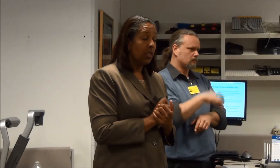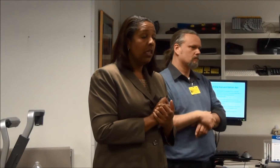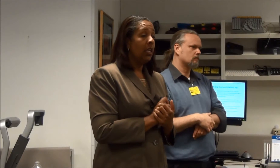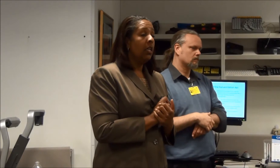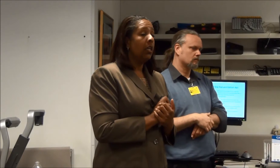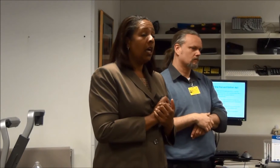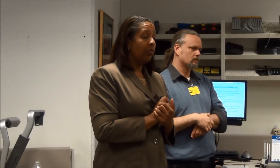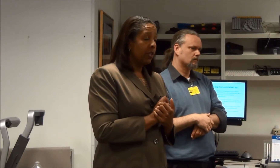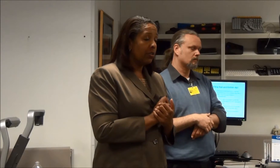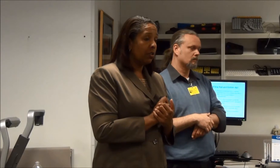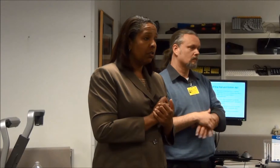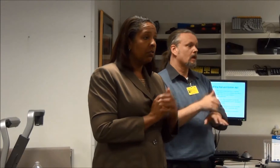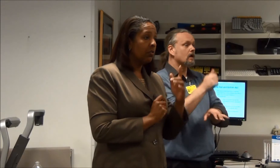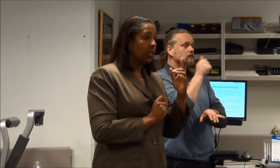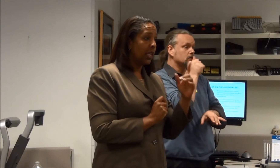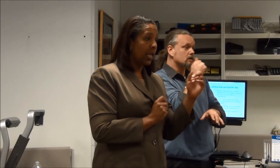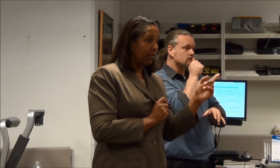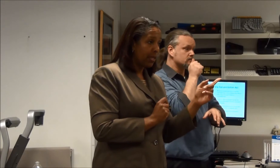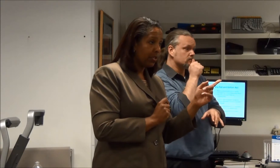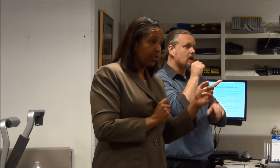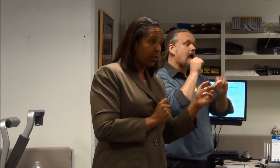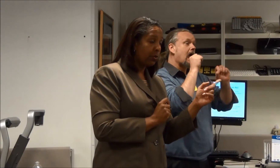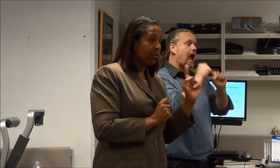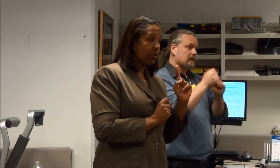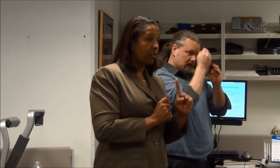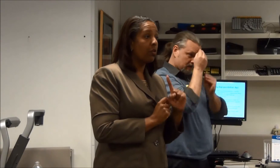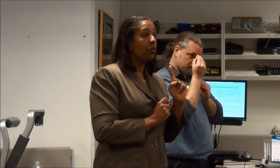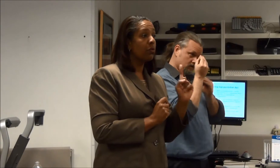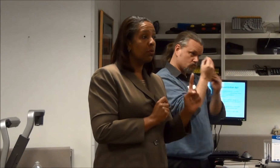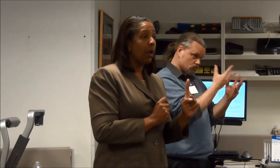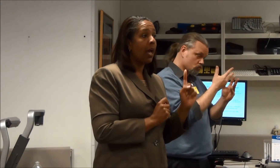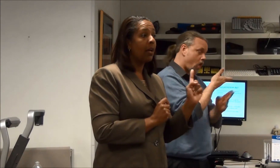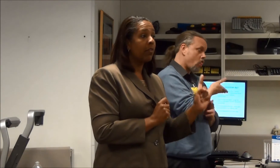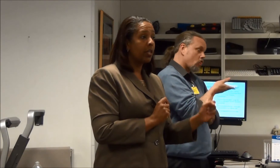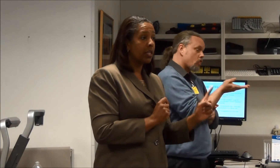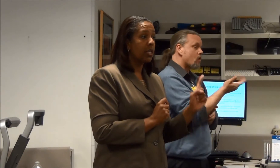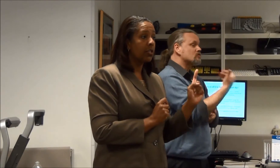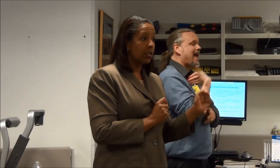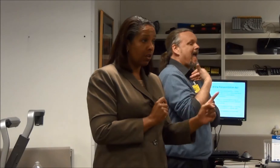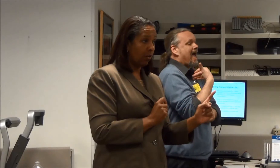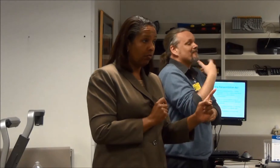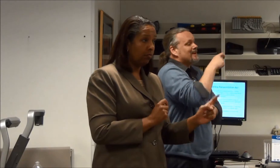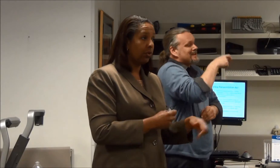Confidential, it can be disclosed to those who have a need to know.